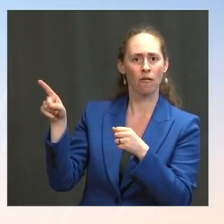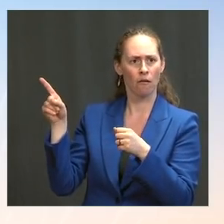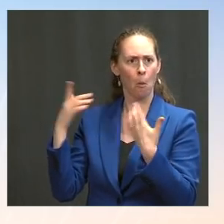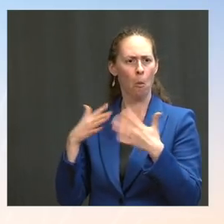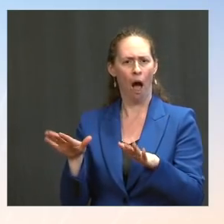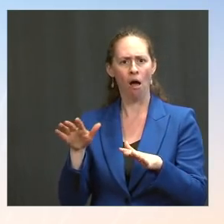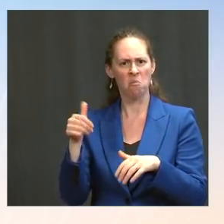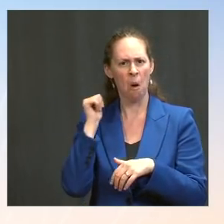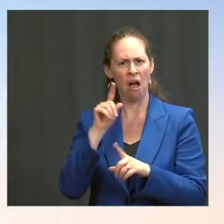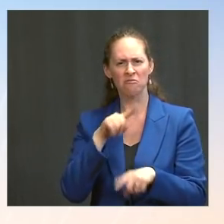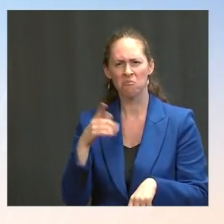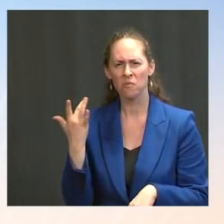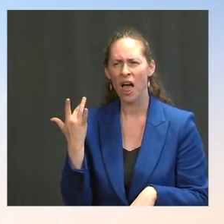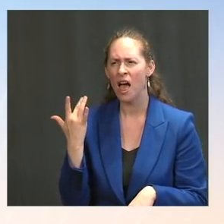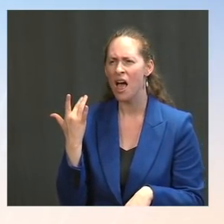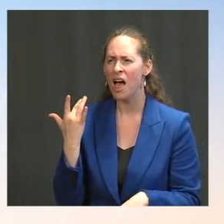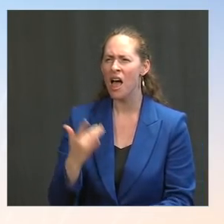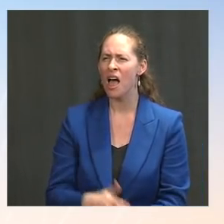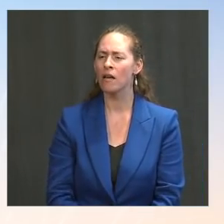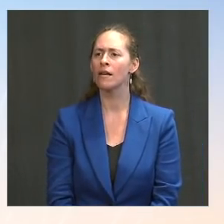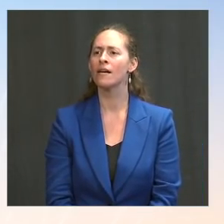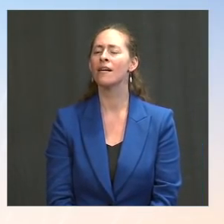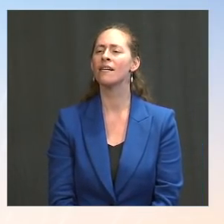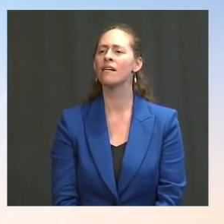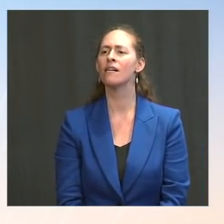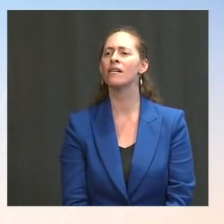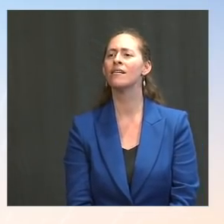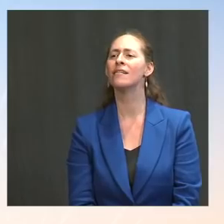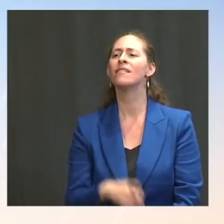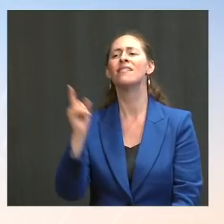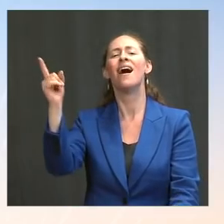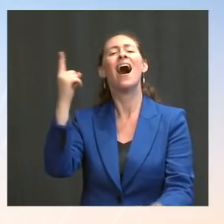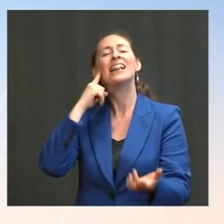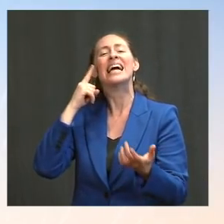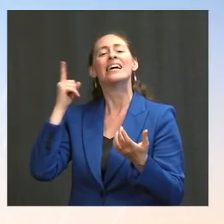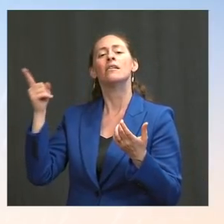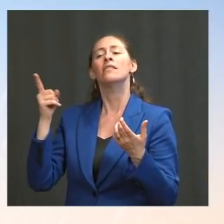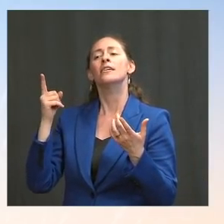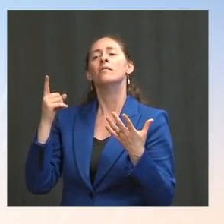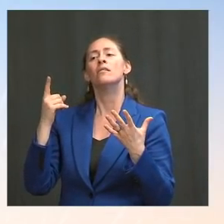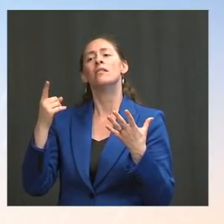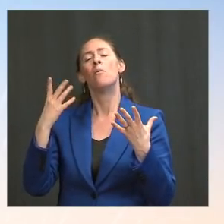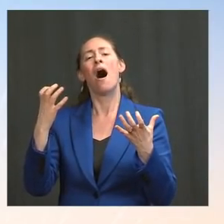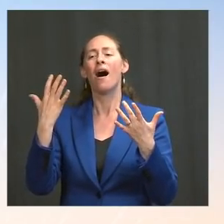to all of you is that he is heading into July 4th weekend -- a weekend for family, a weekend to celebrate America --